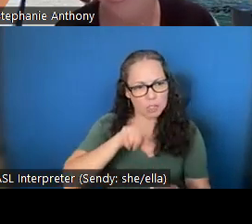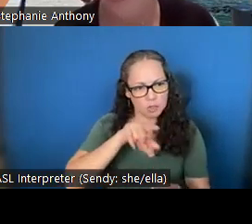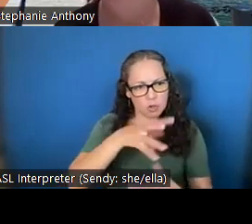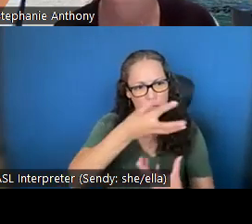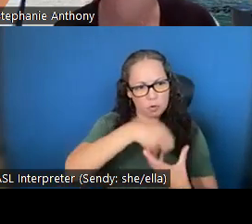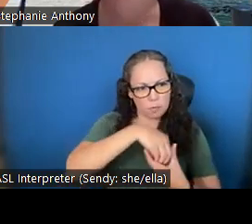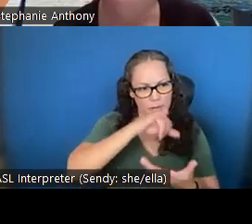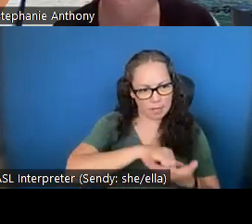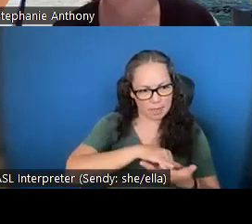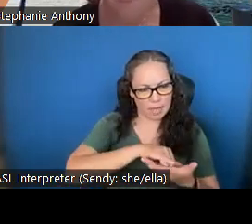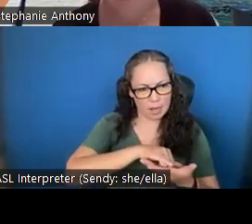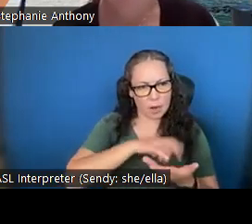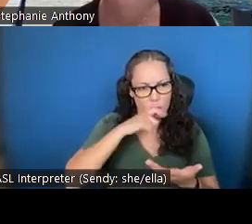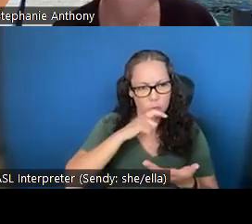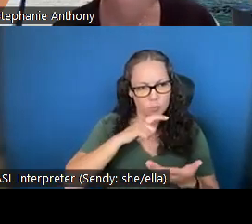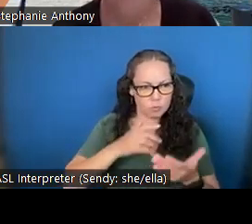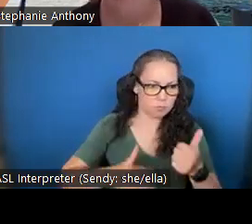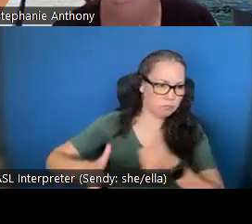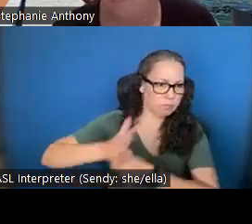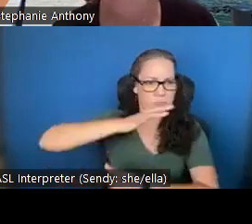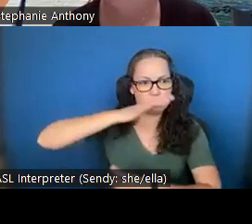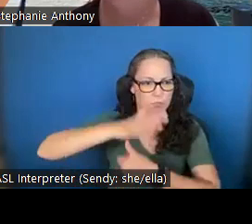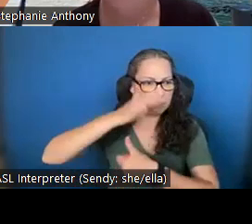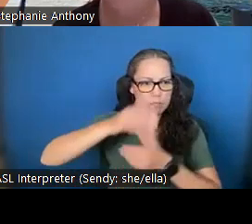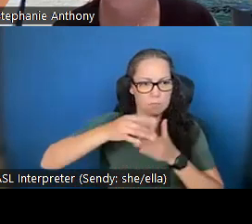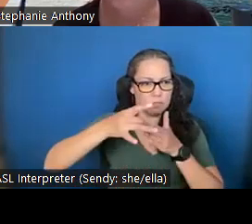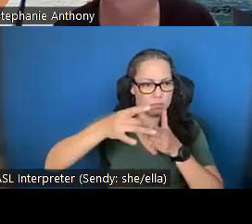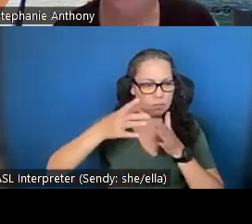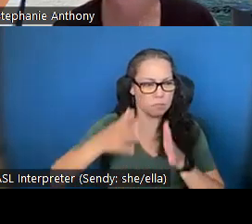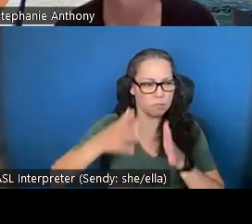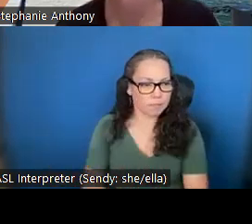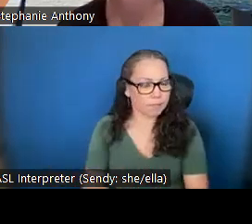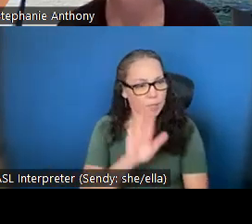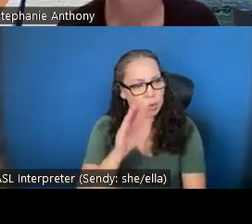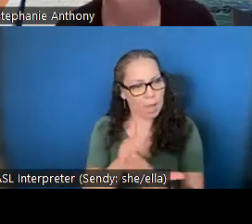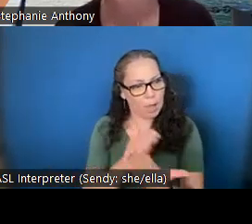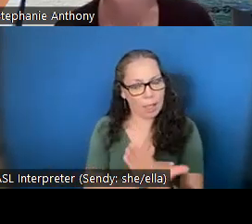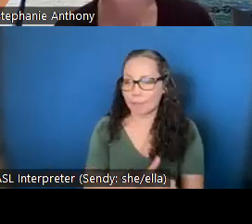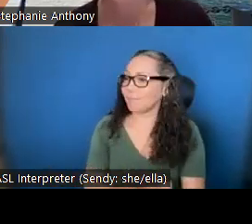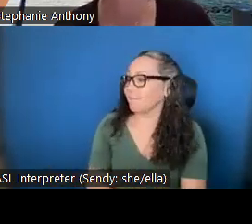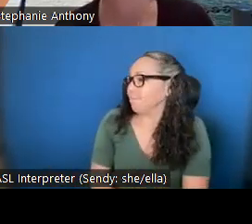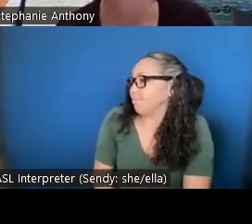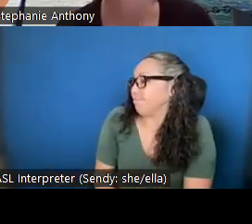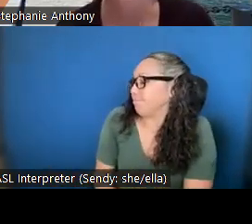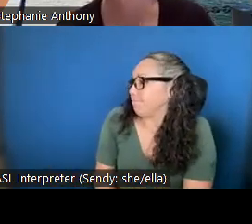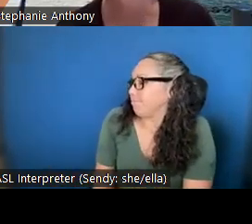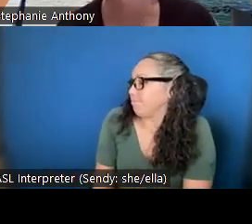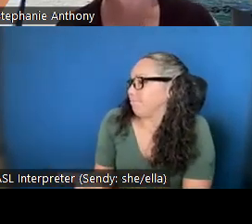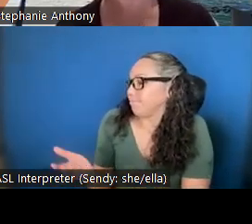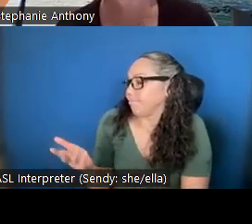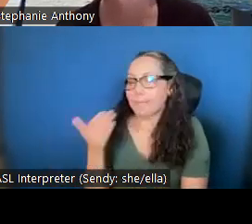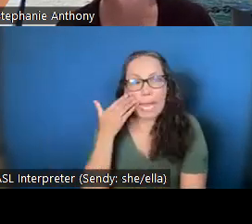outline it's it's a yeah I don't know if Mark you want to weigh in on anything I